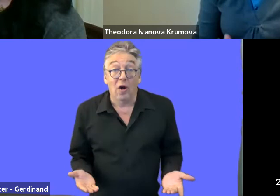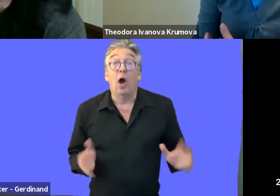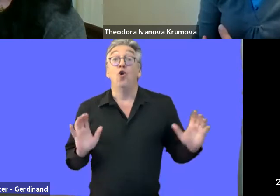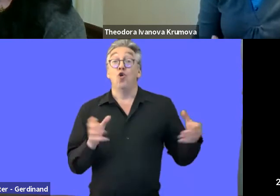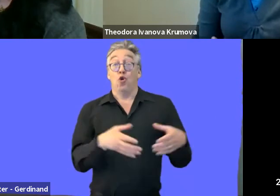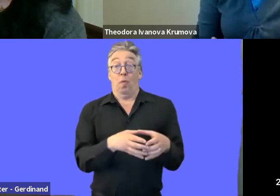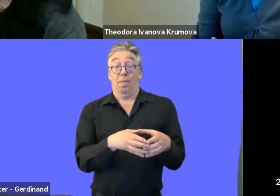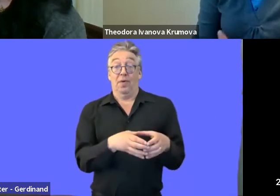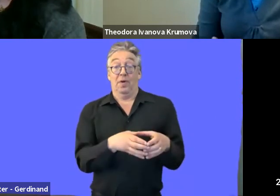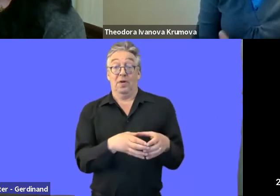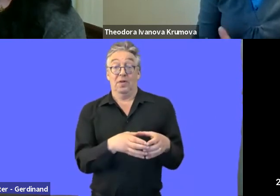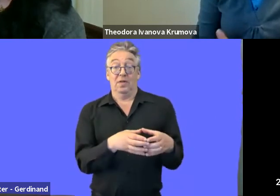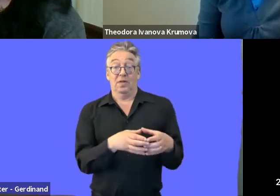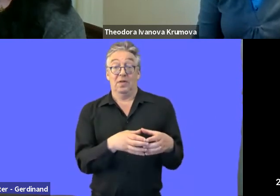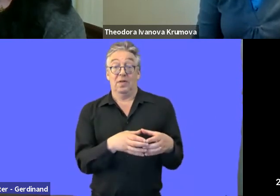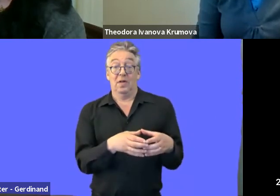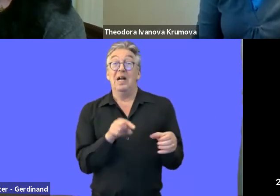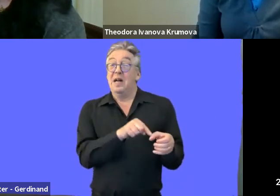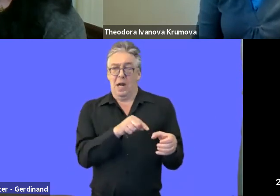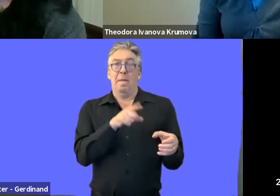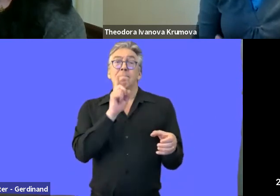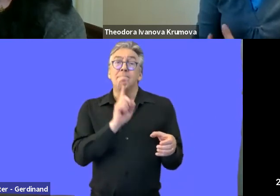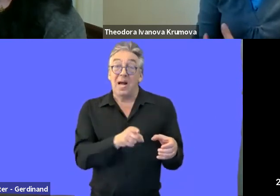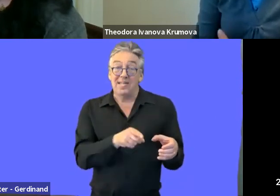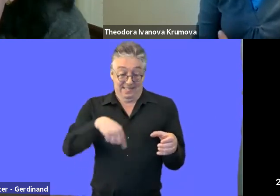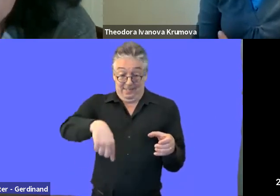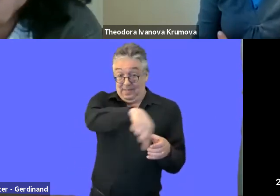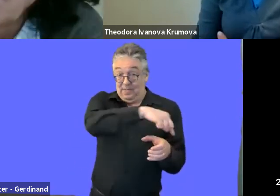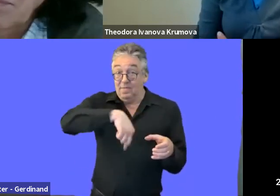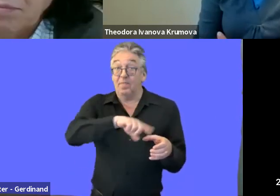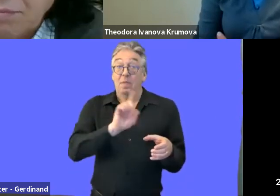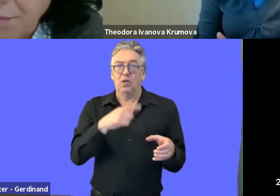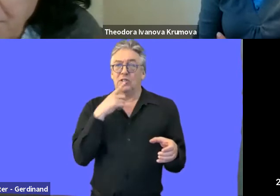They consider themselves to be a victim of violation of rights.